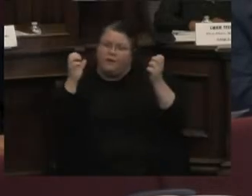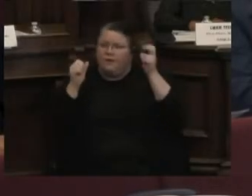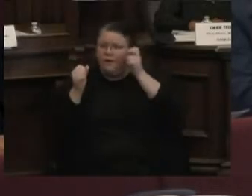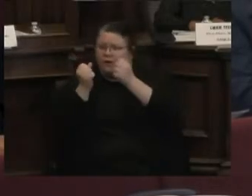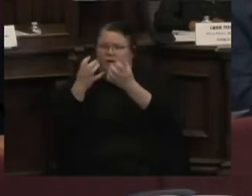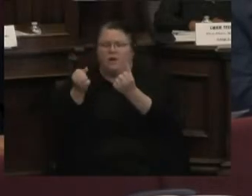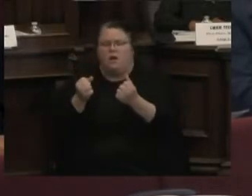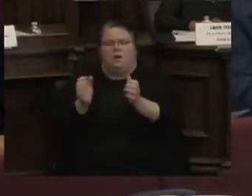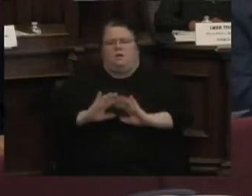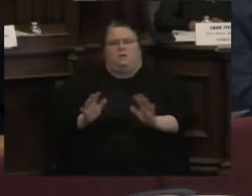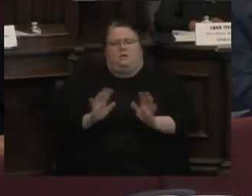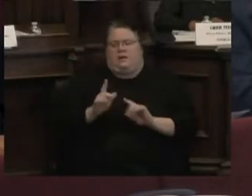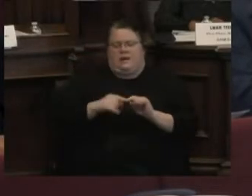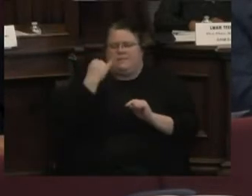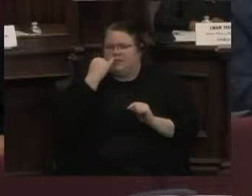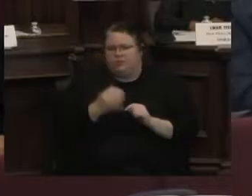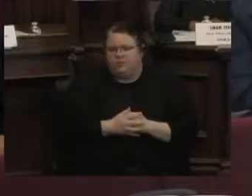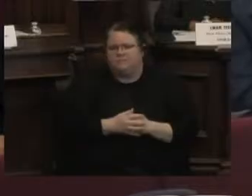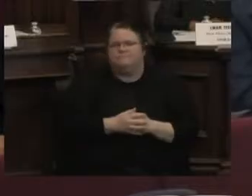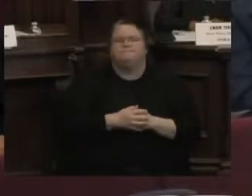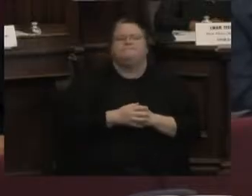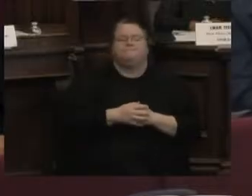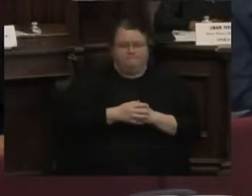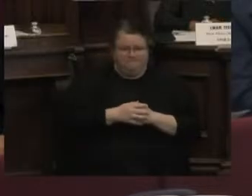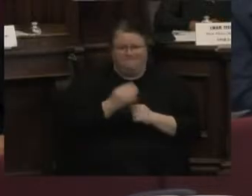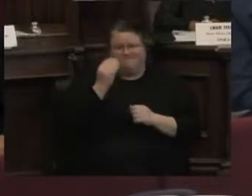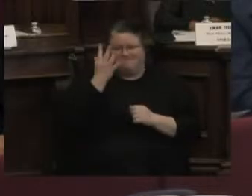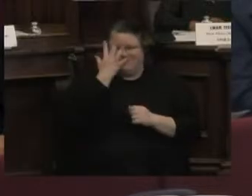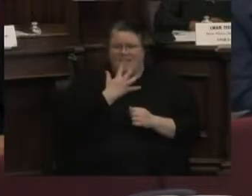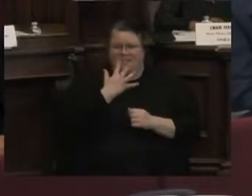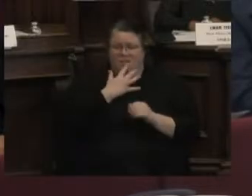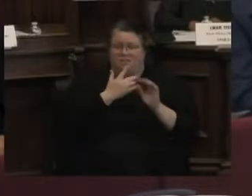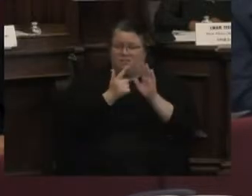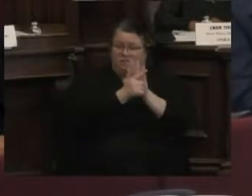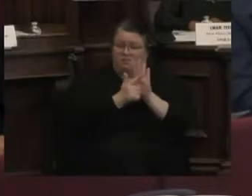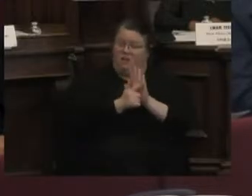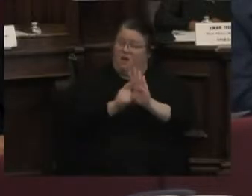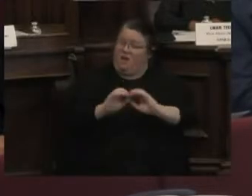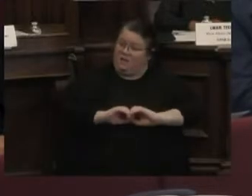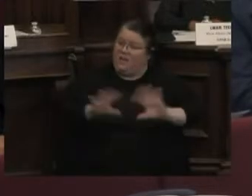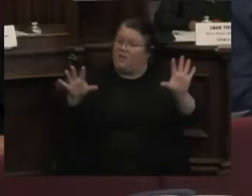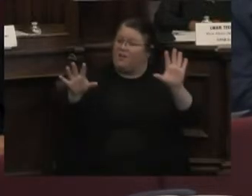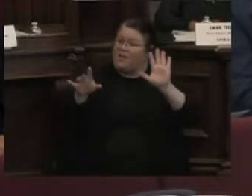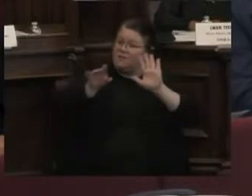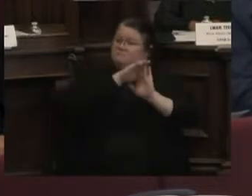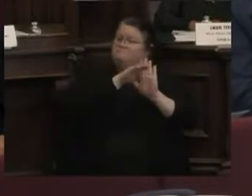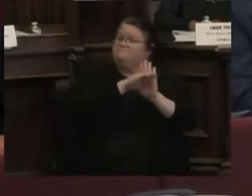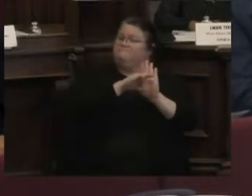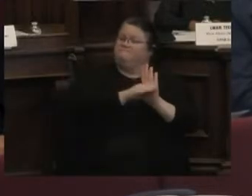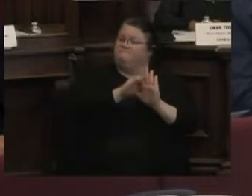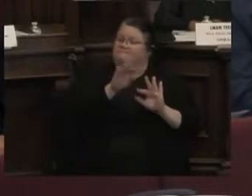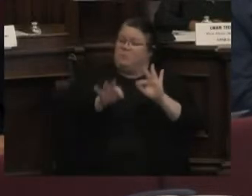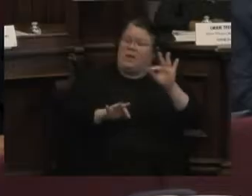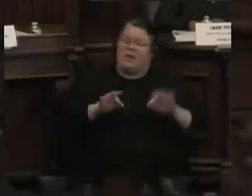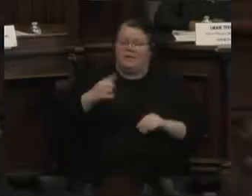and your child is translating for you is one of the worst things I could possibly imagine.